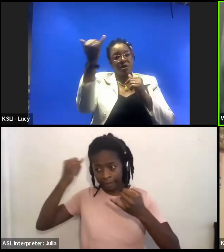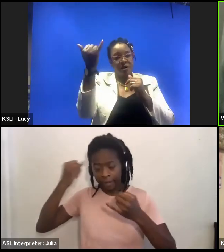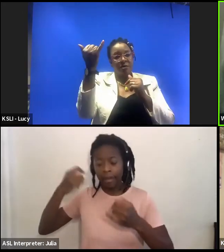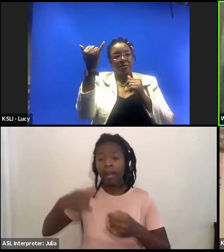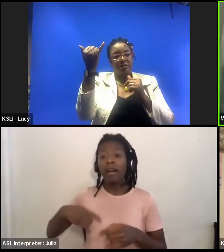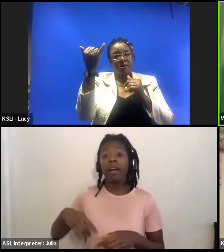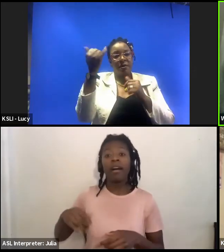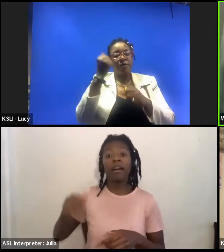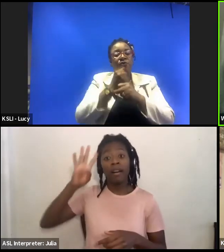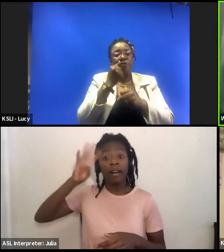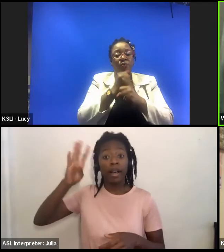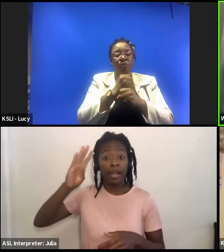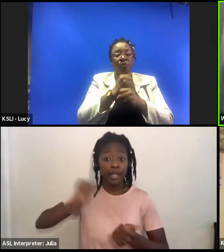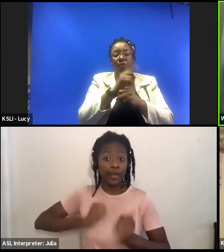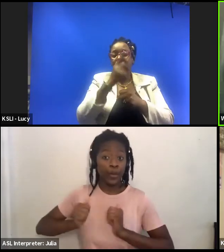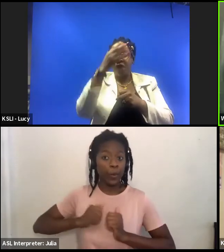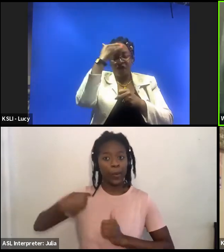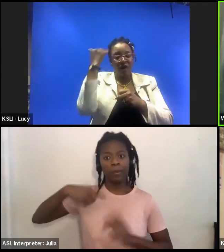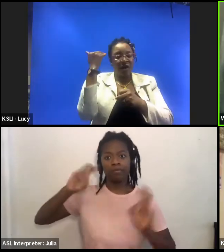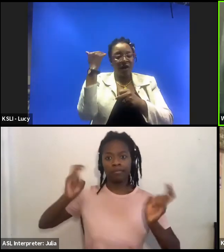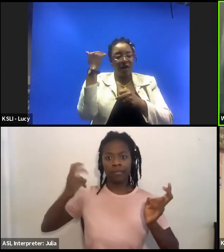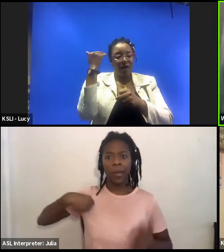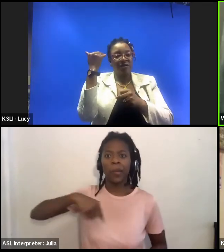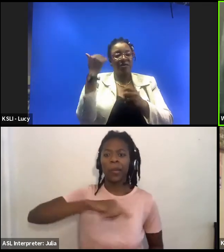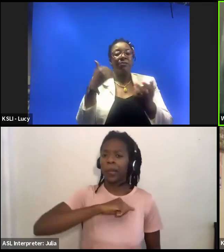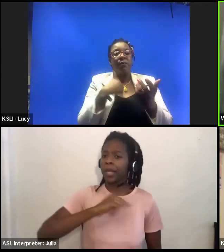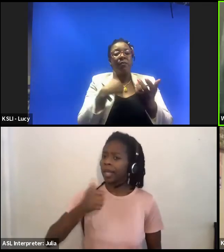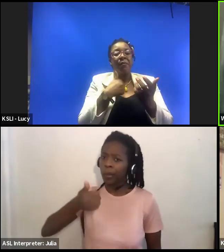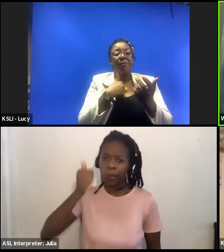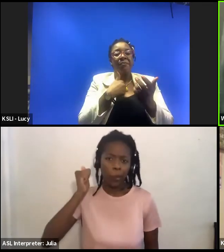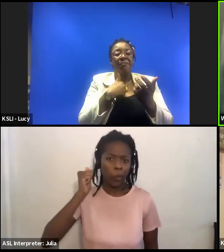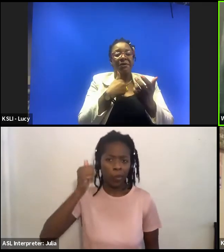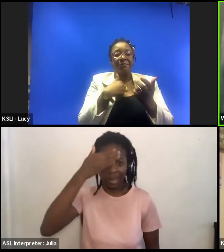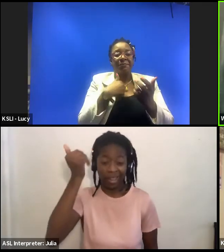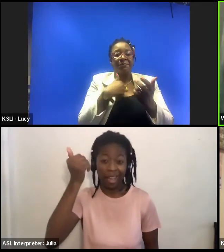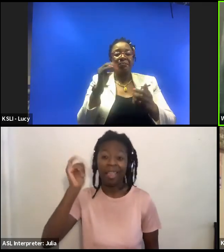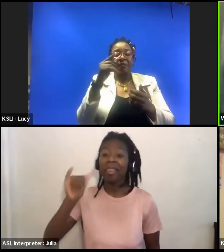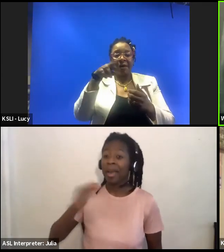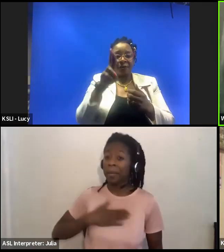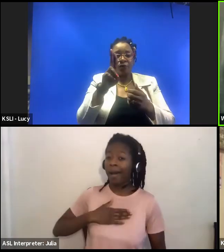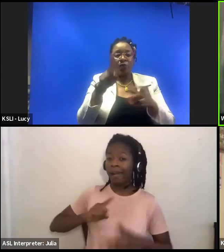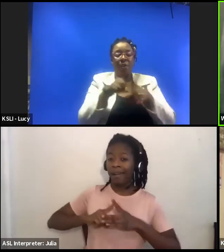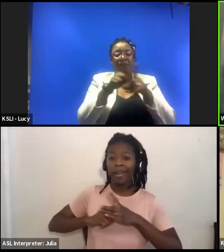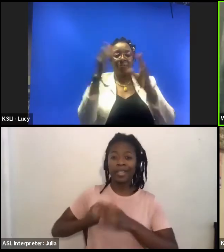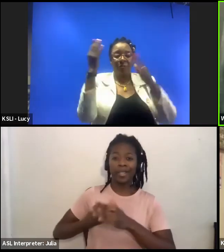which was like my debut as a professional director. The first show,